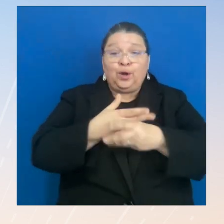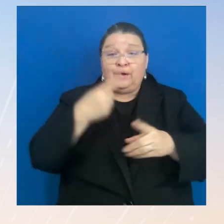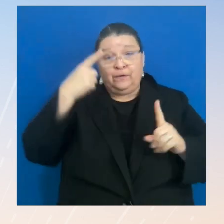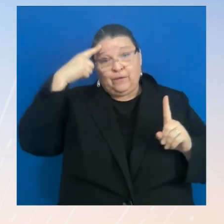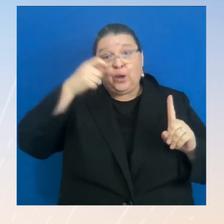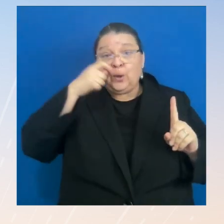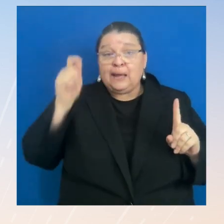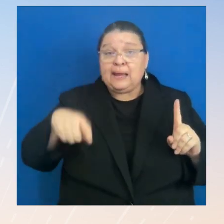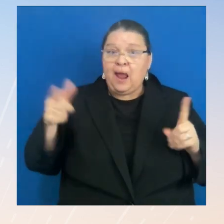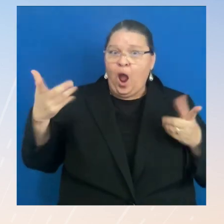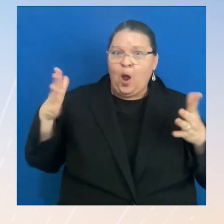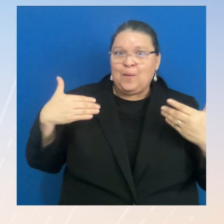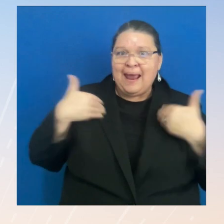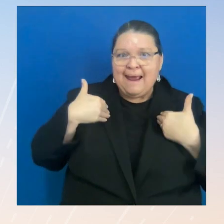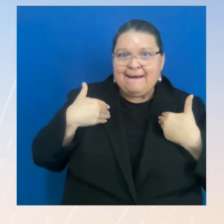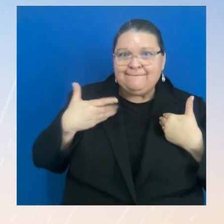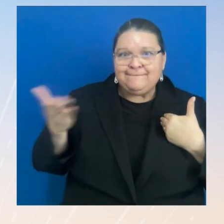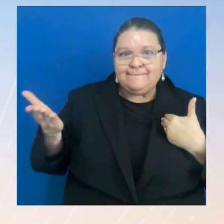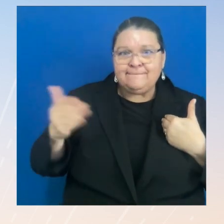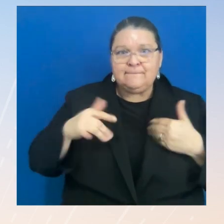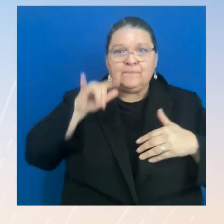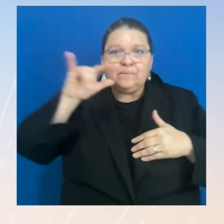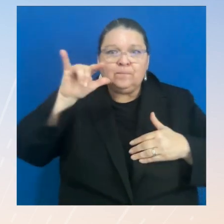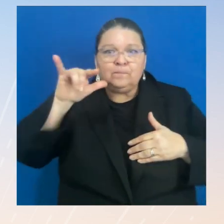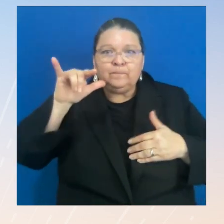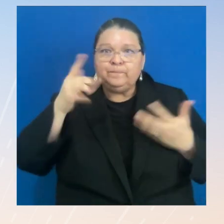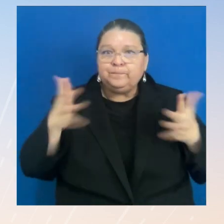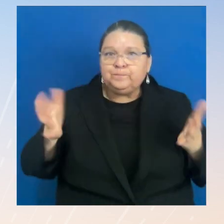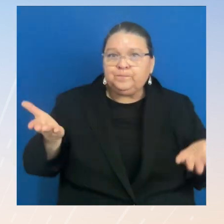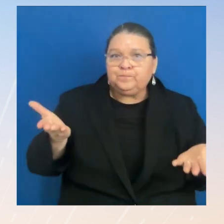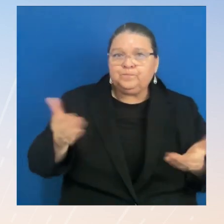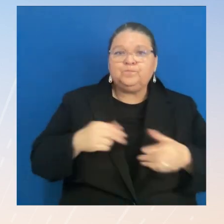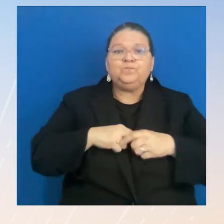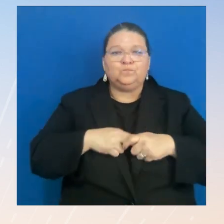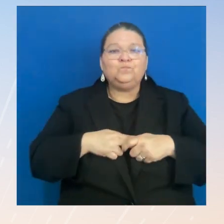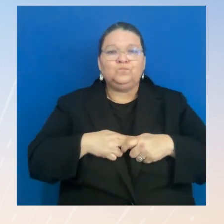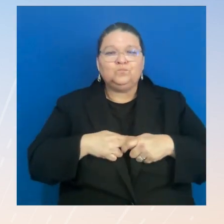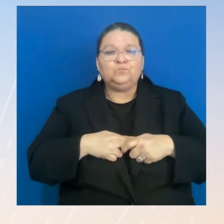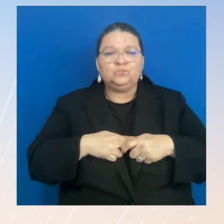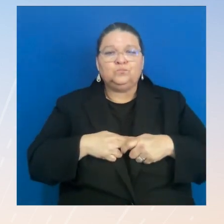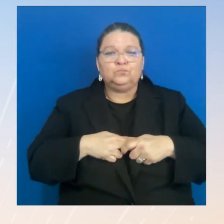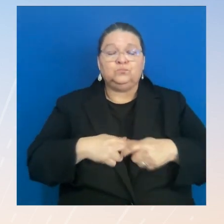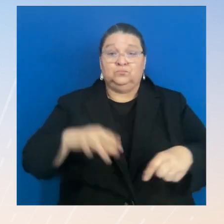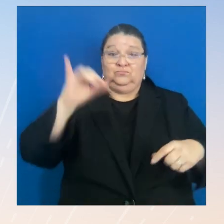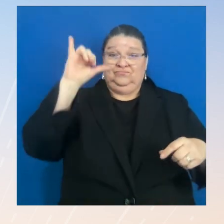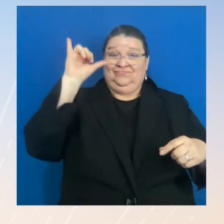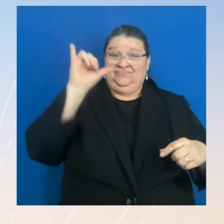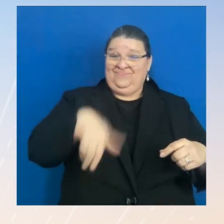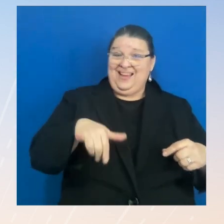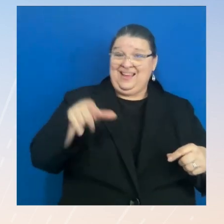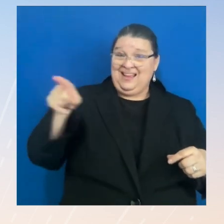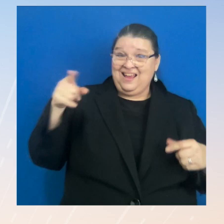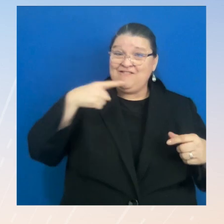And although Russian air capabilities are significant, their effectiveness has been limited due to the Ukrainian strategic, operational,